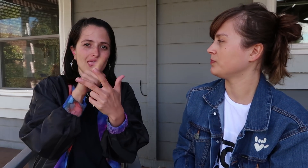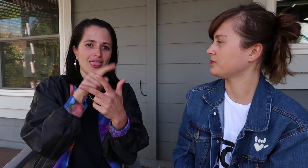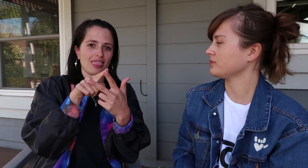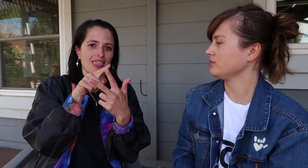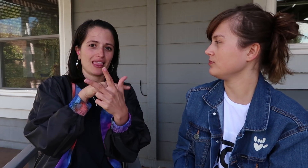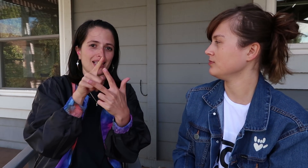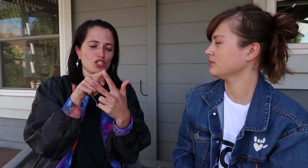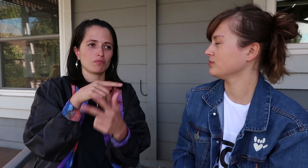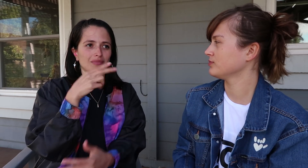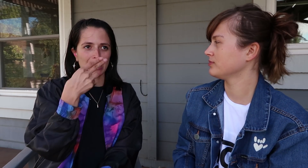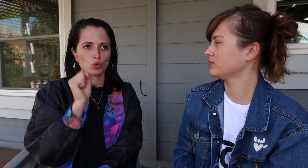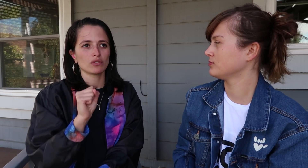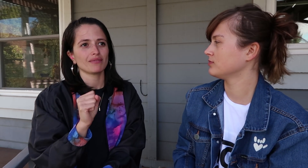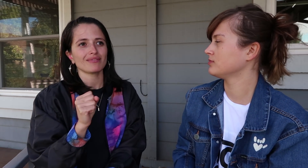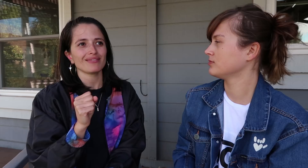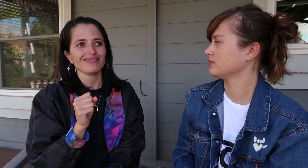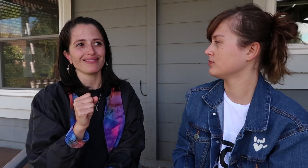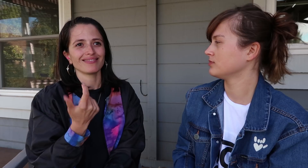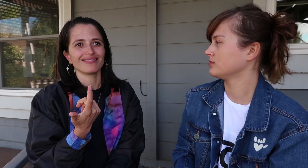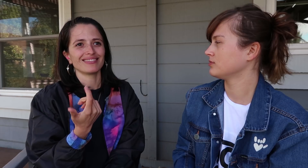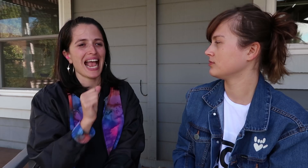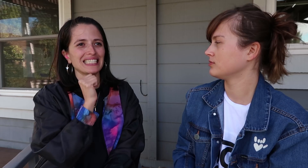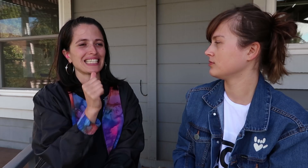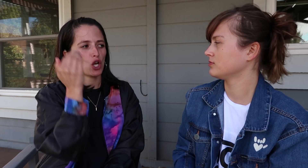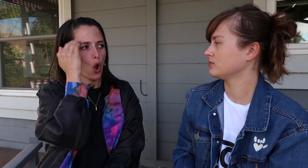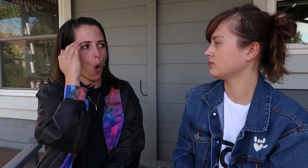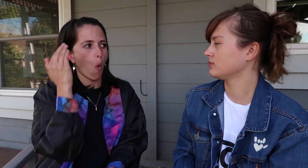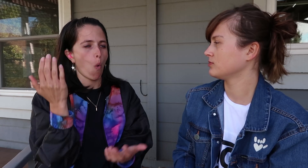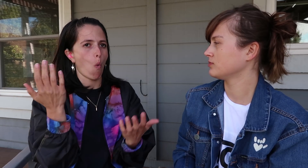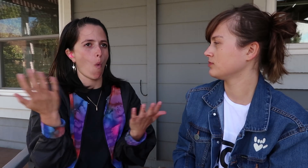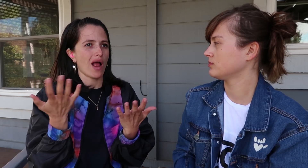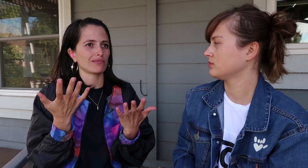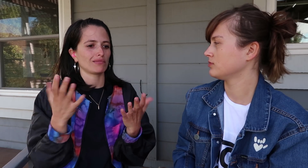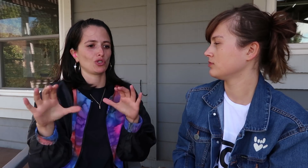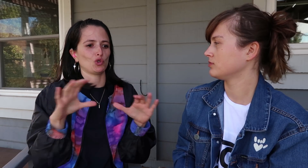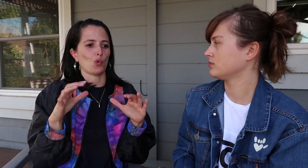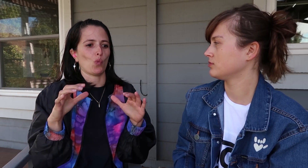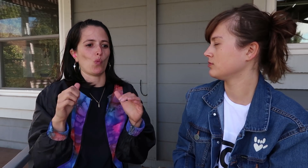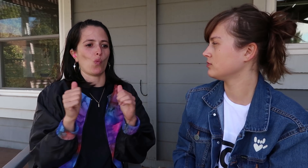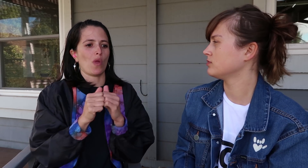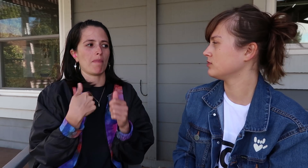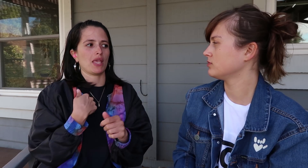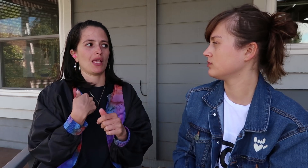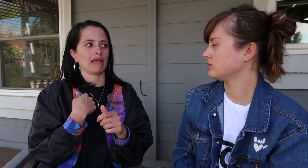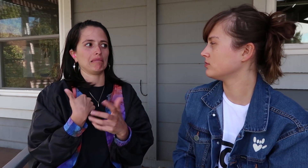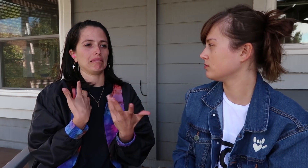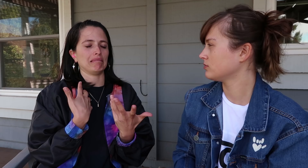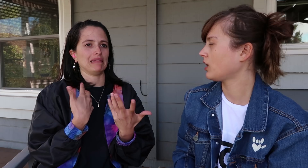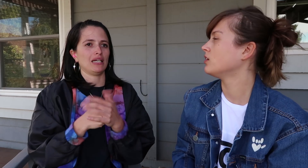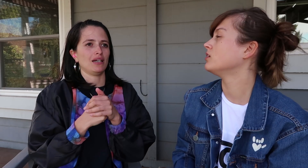The first two didn’t know what to do with me because I was deaf.